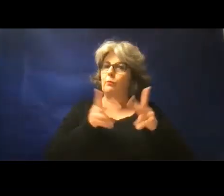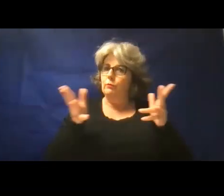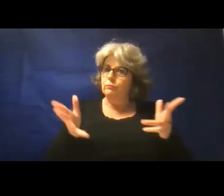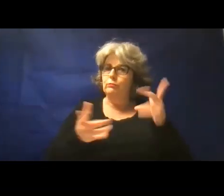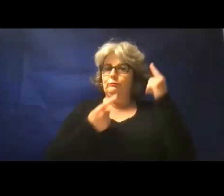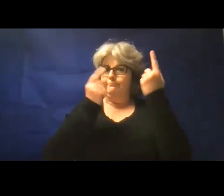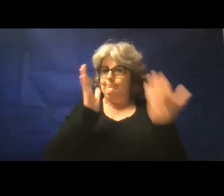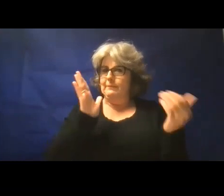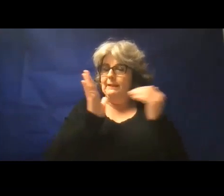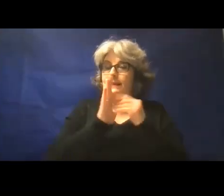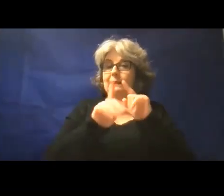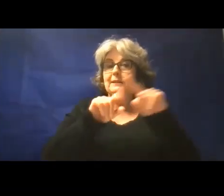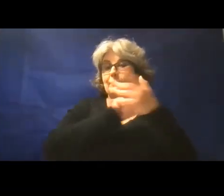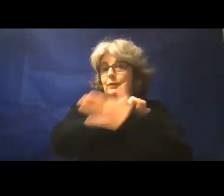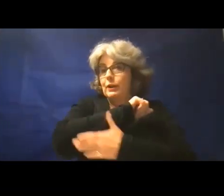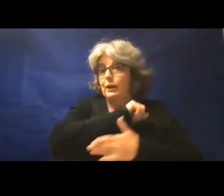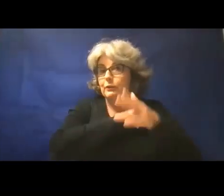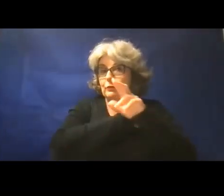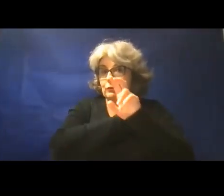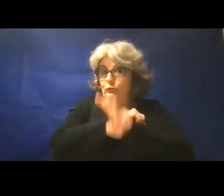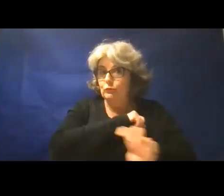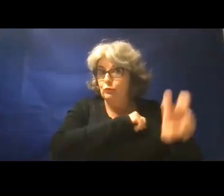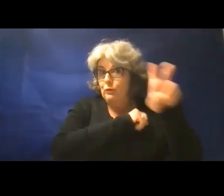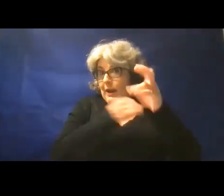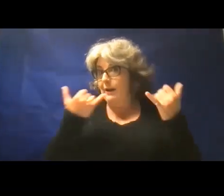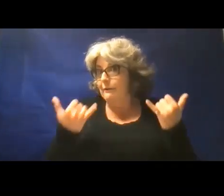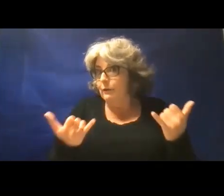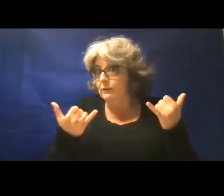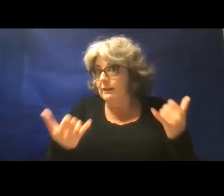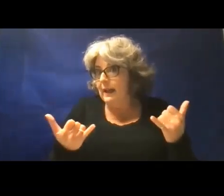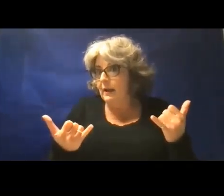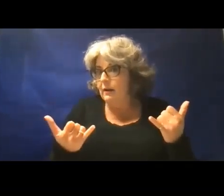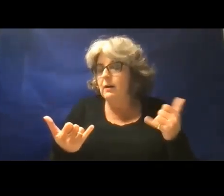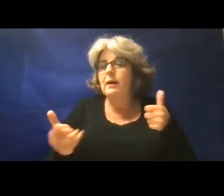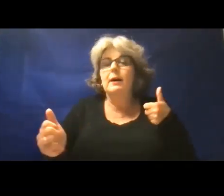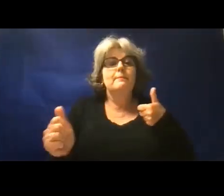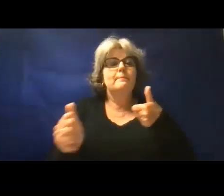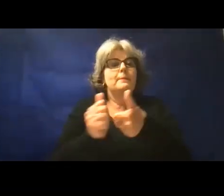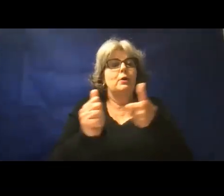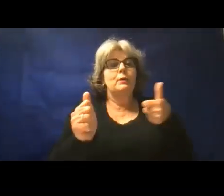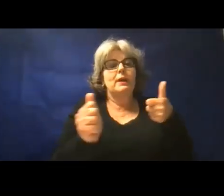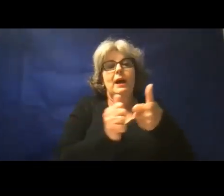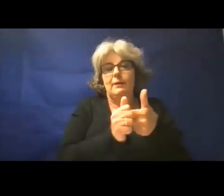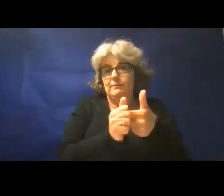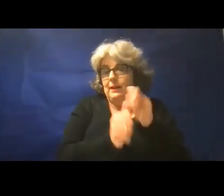overseas travel at this time we also update our travel advisors regularly and we very much look